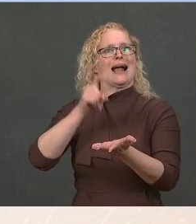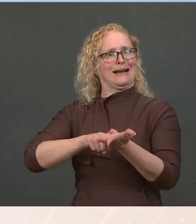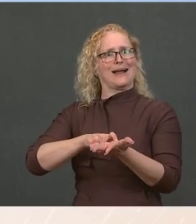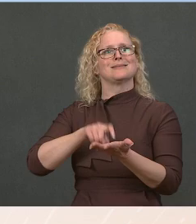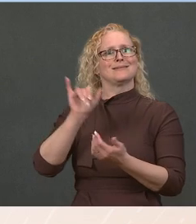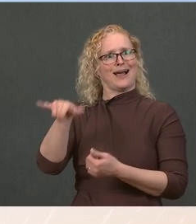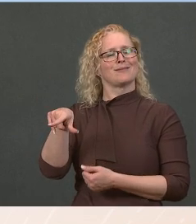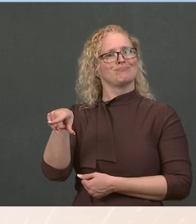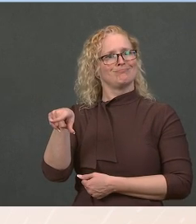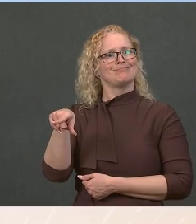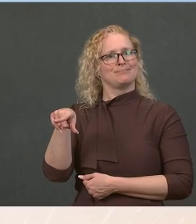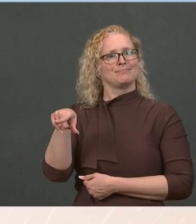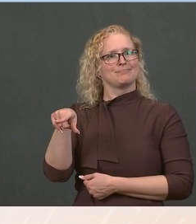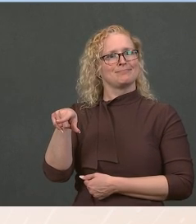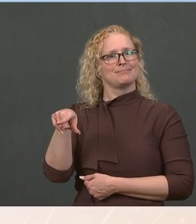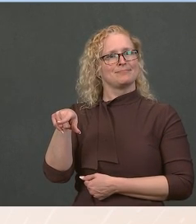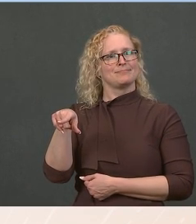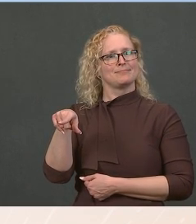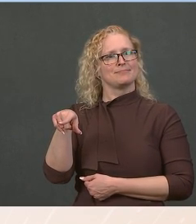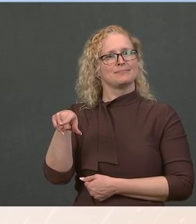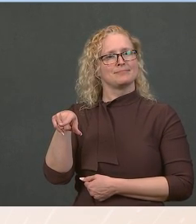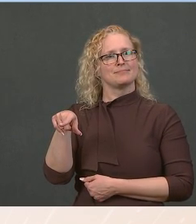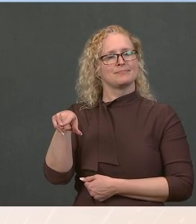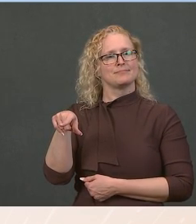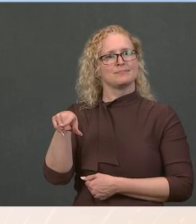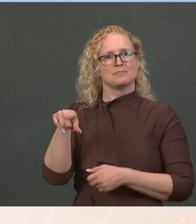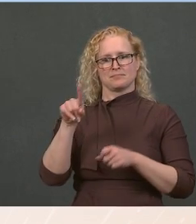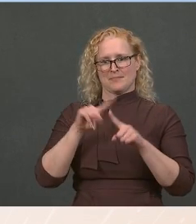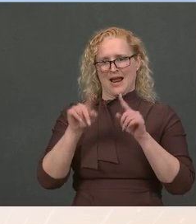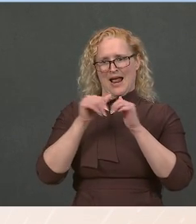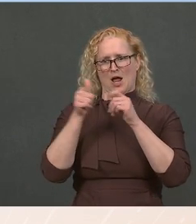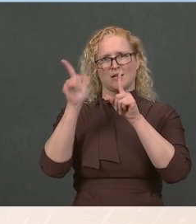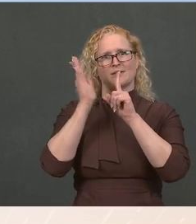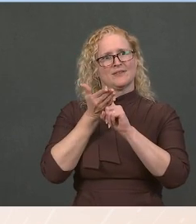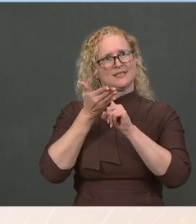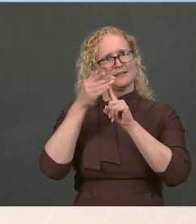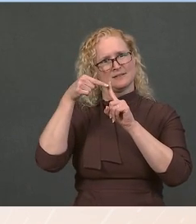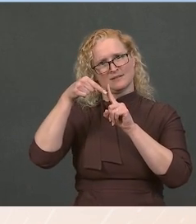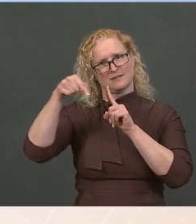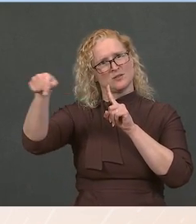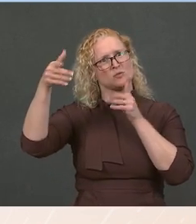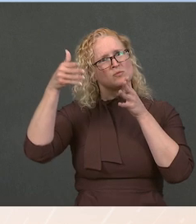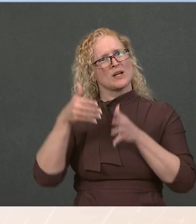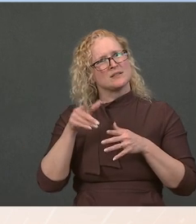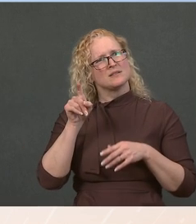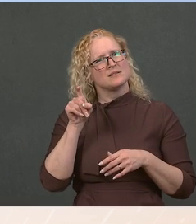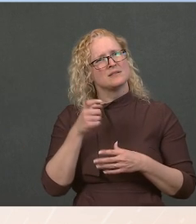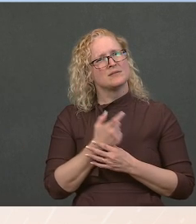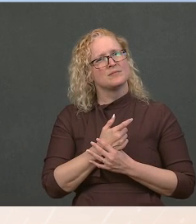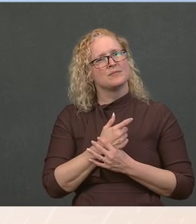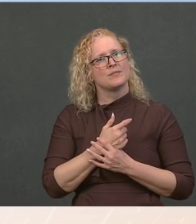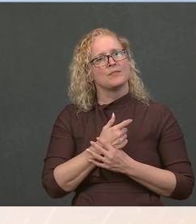in a way that people say, "Democrats gave this to us; President Biden gave this to us." Ms. Jean-Pierre: So, I think you're -- you're right. Like, we have to go out there